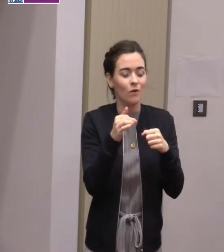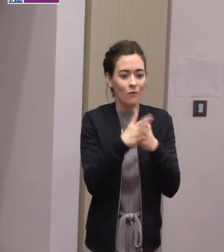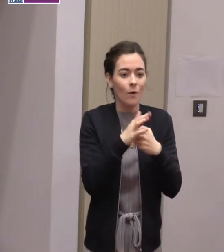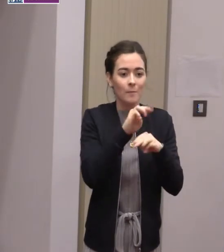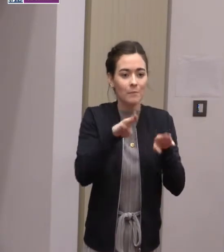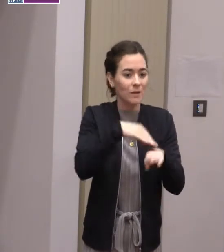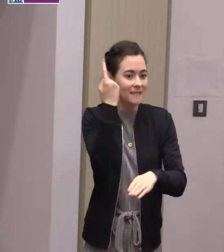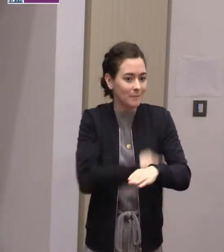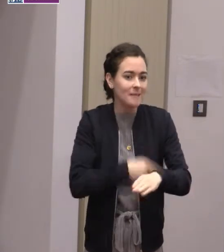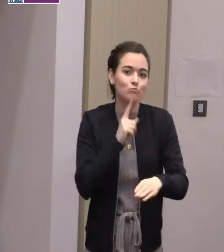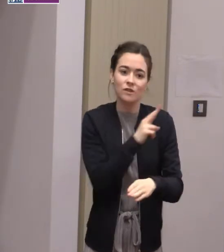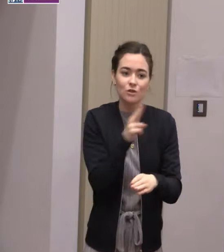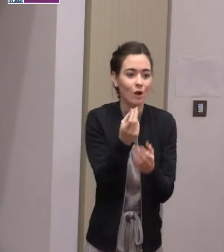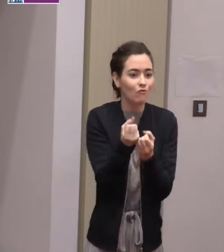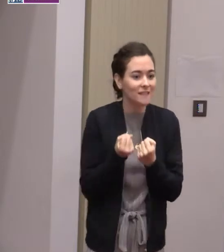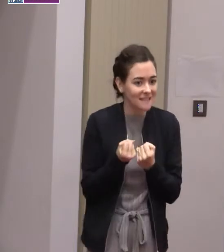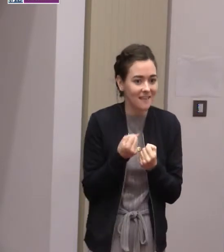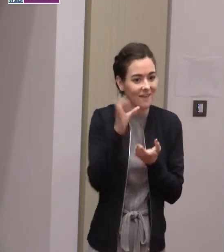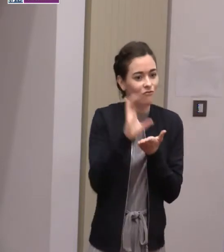they are not receiving the ground.